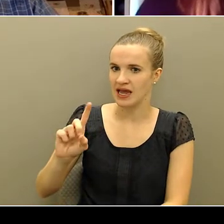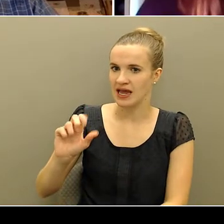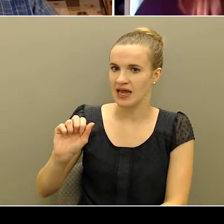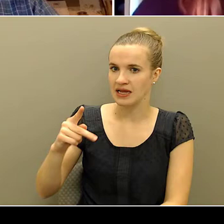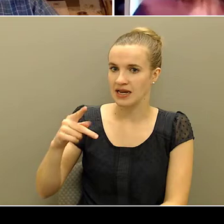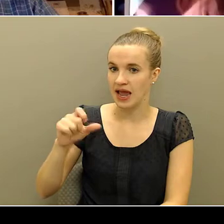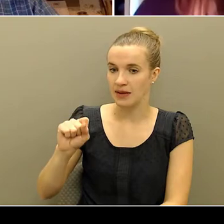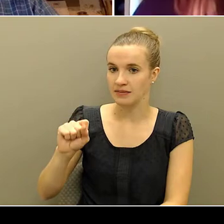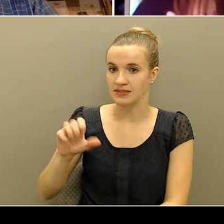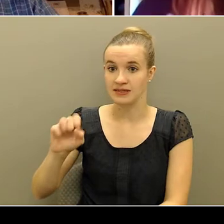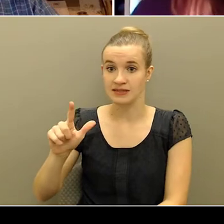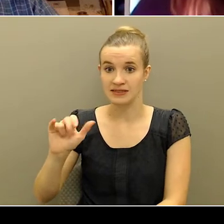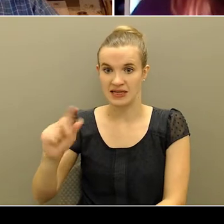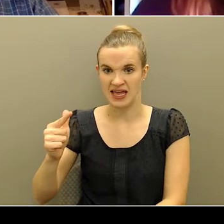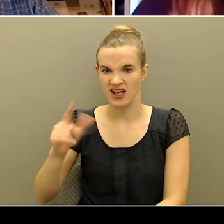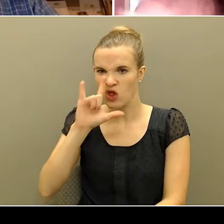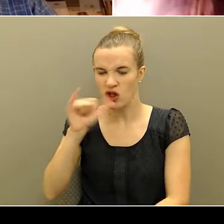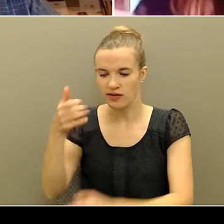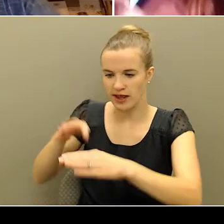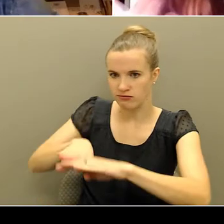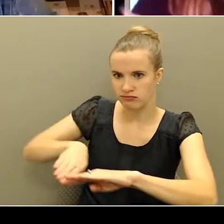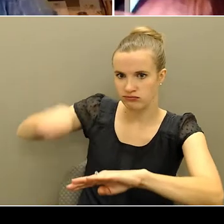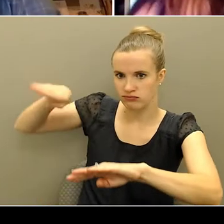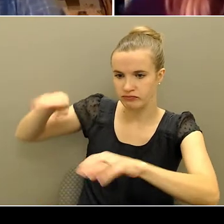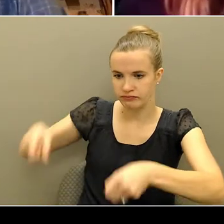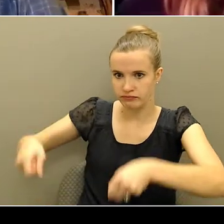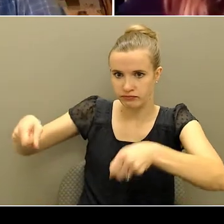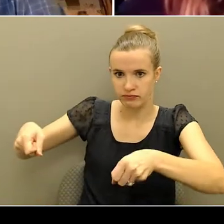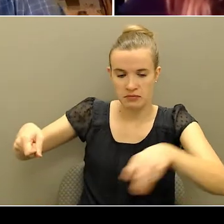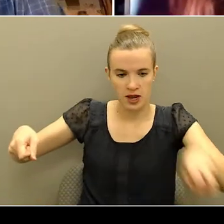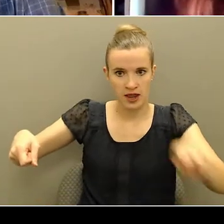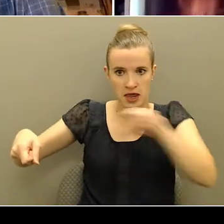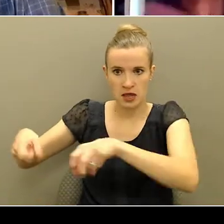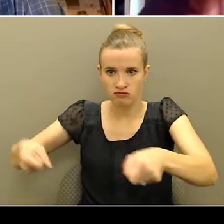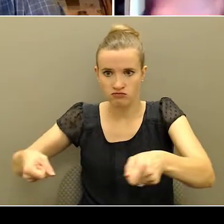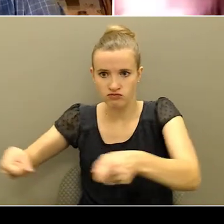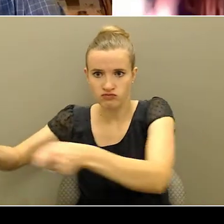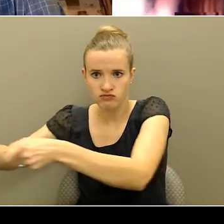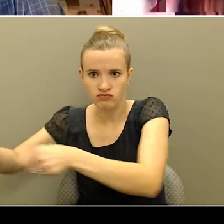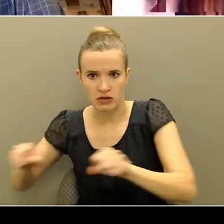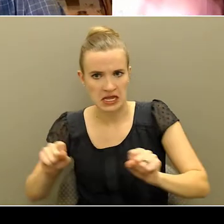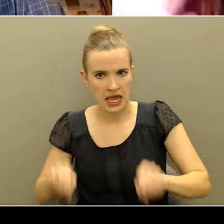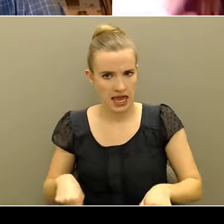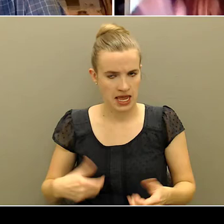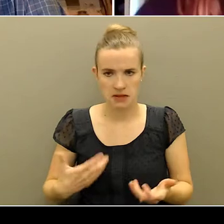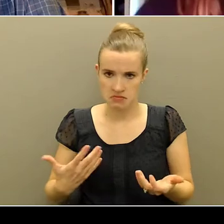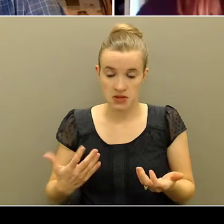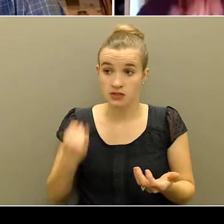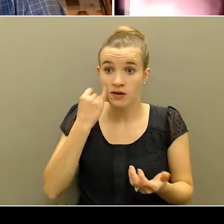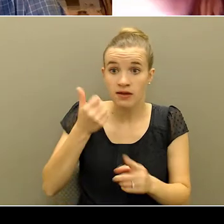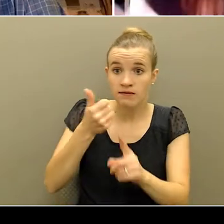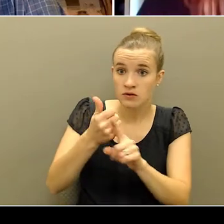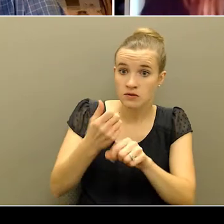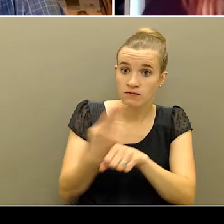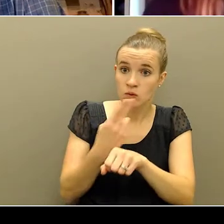tool, you know, you can bring something with you if that is the case, you know, and if that's more comfortable like in general, you know, like, you can bring